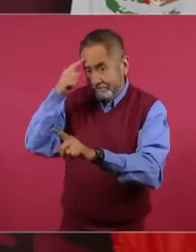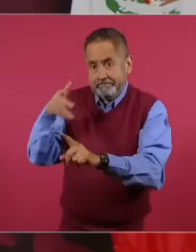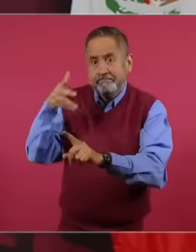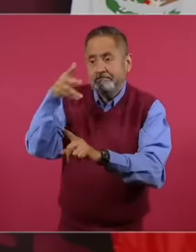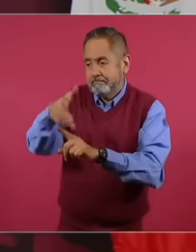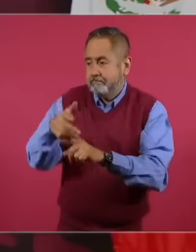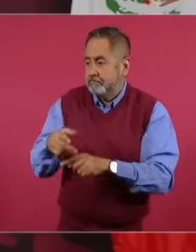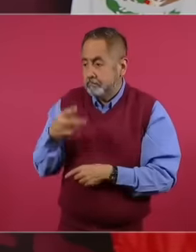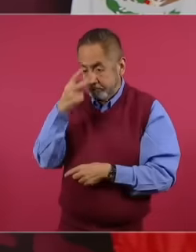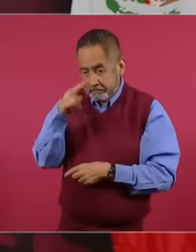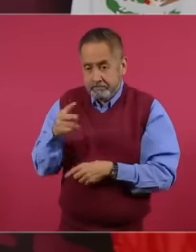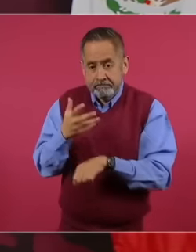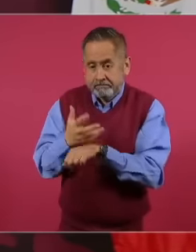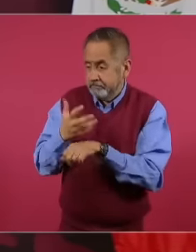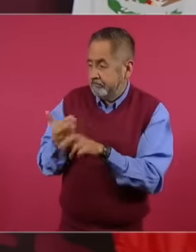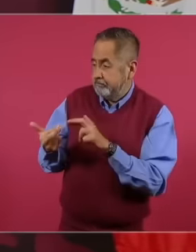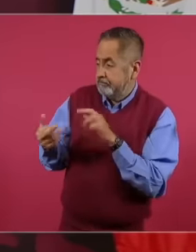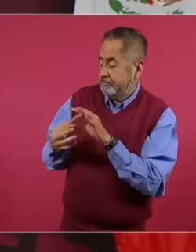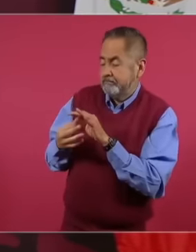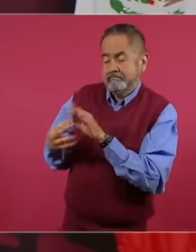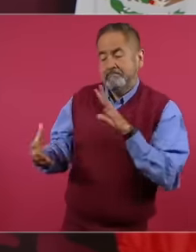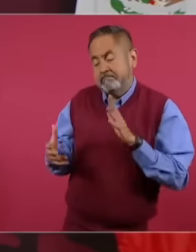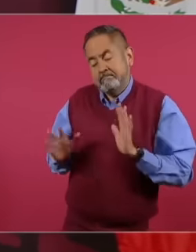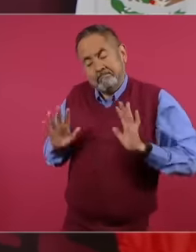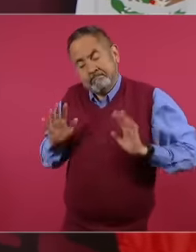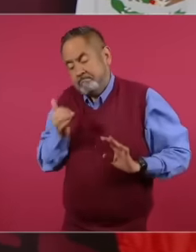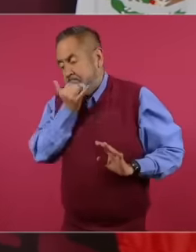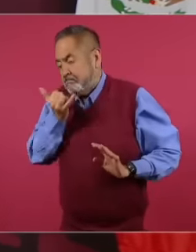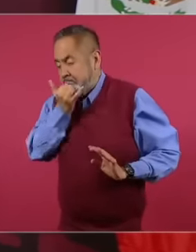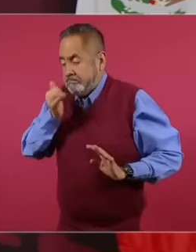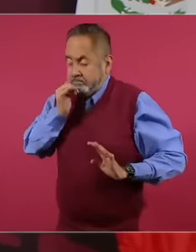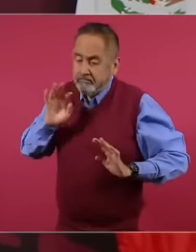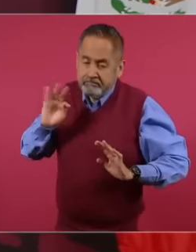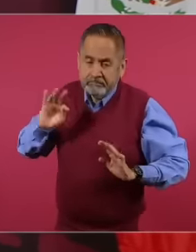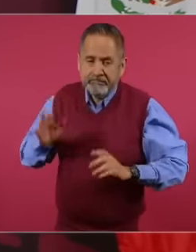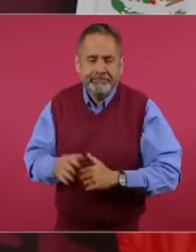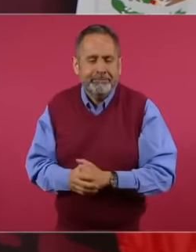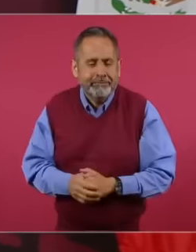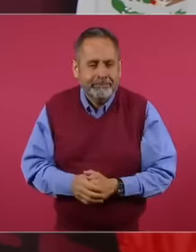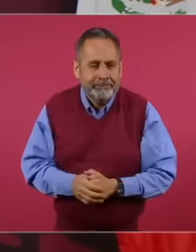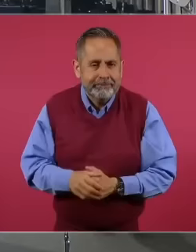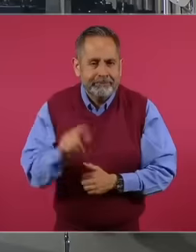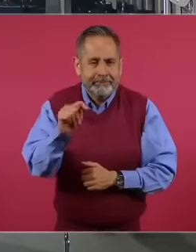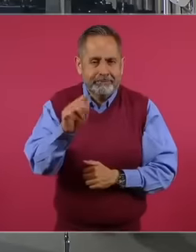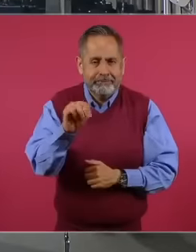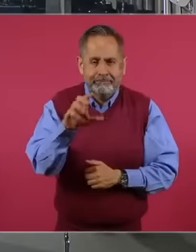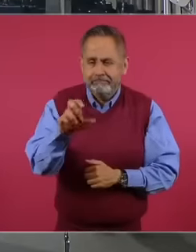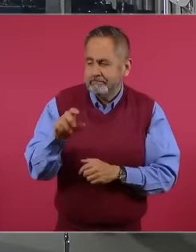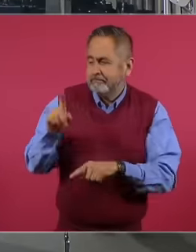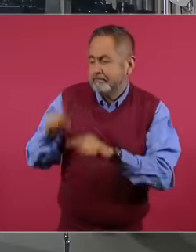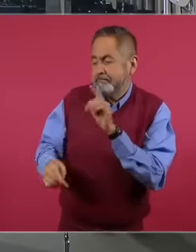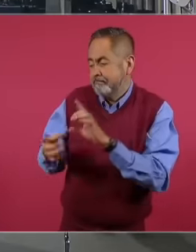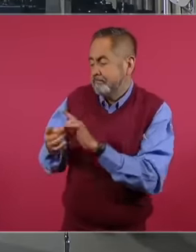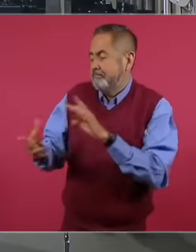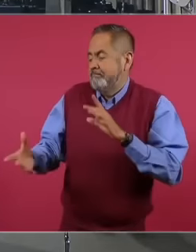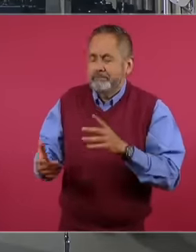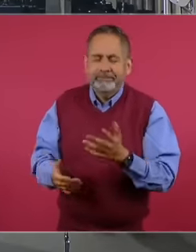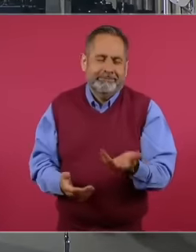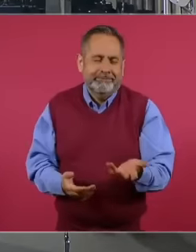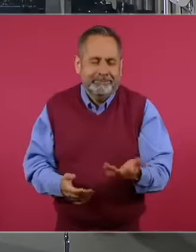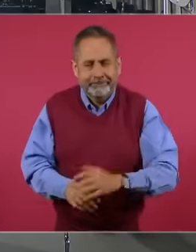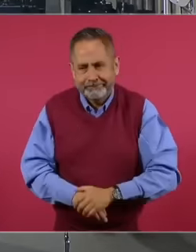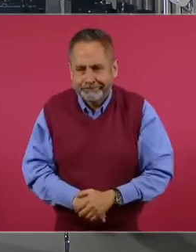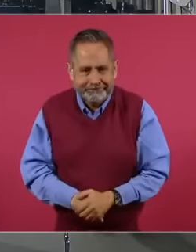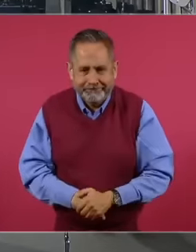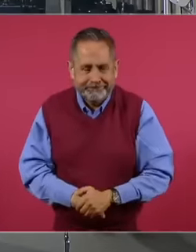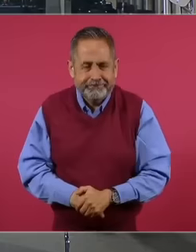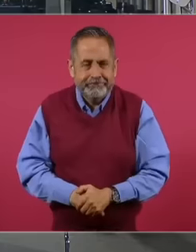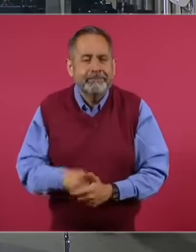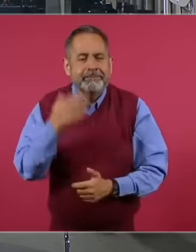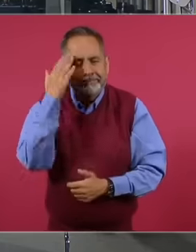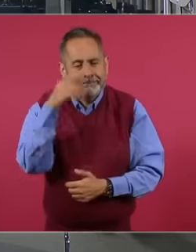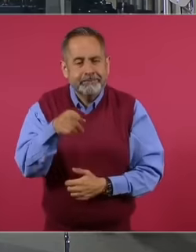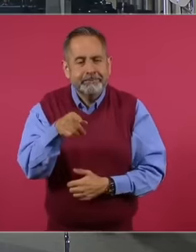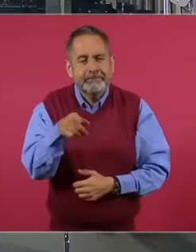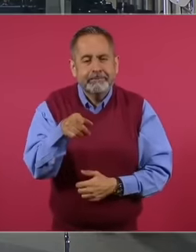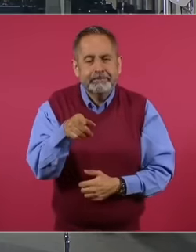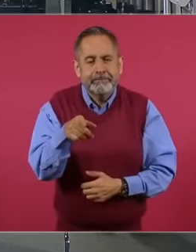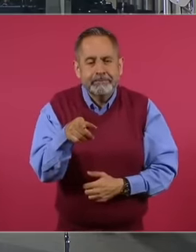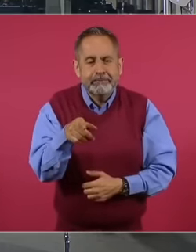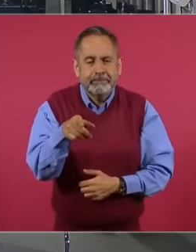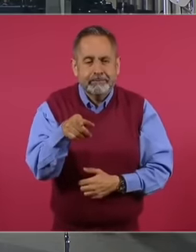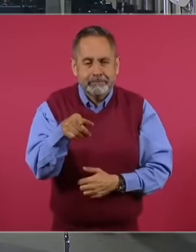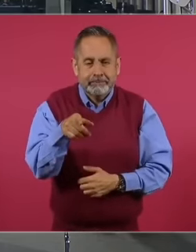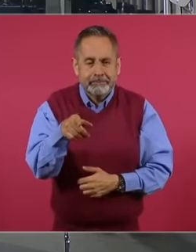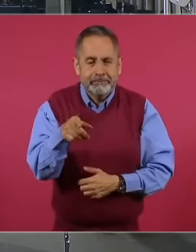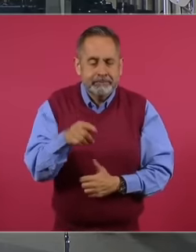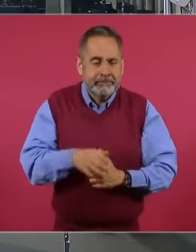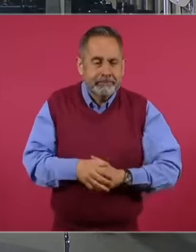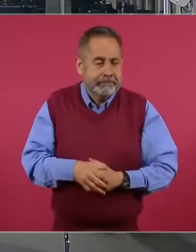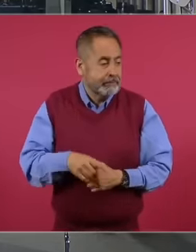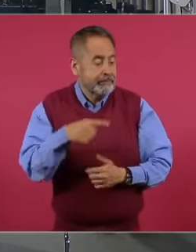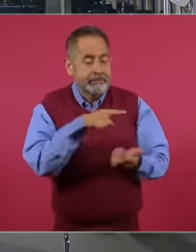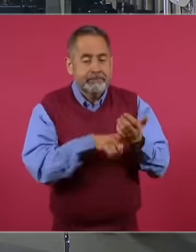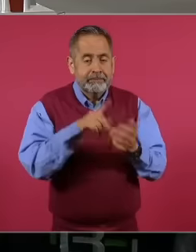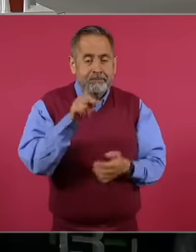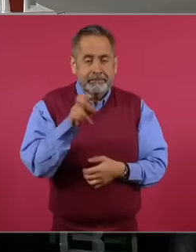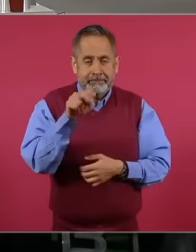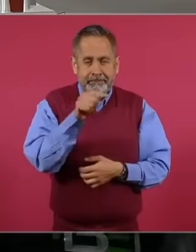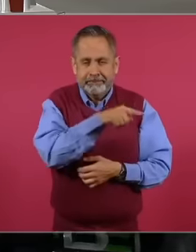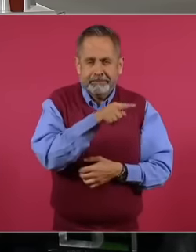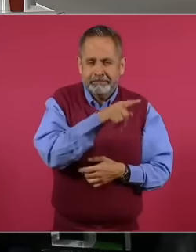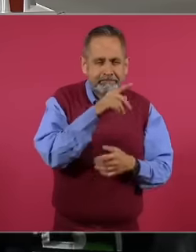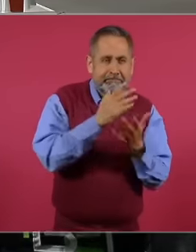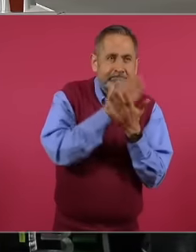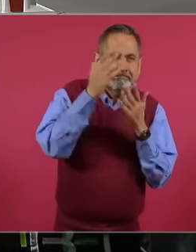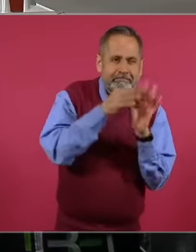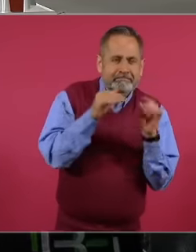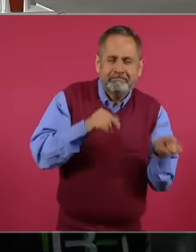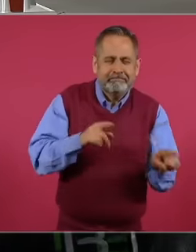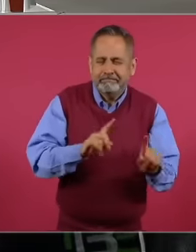commercial relationship in the treaty you know there is this Ken no he is not at the end